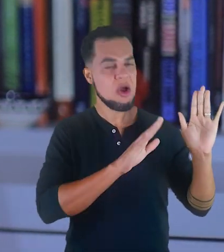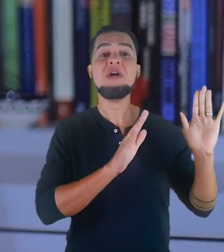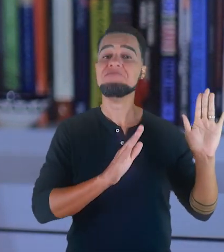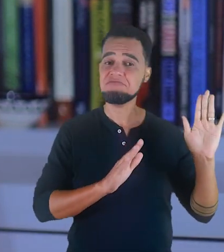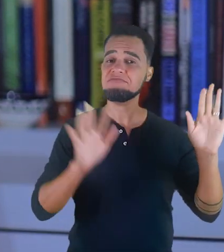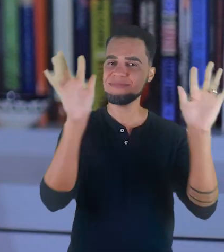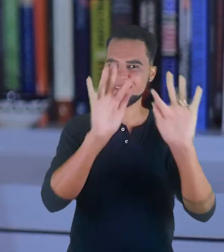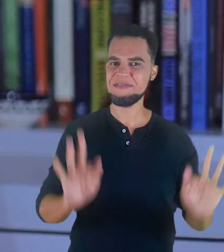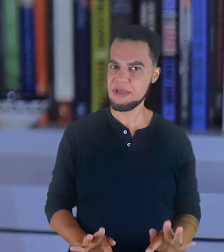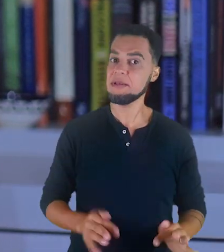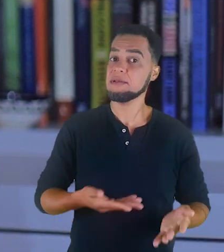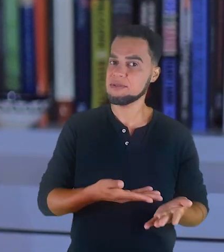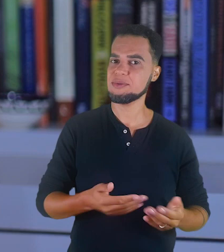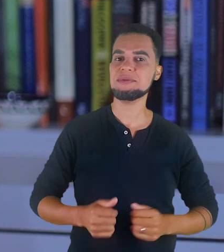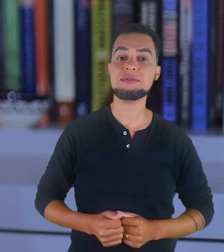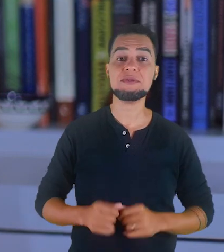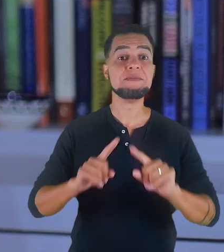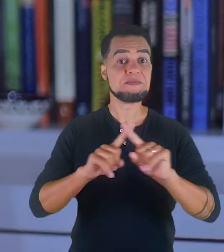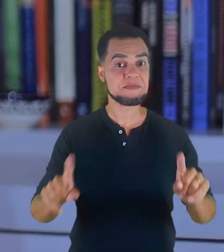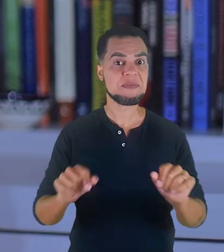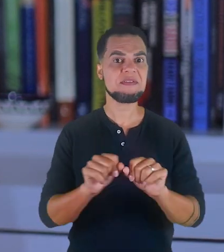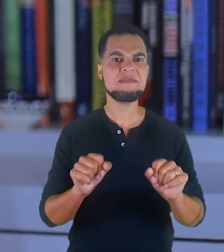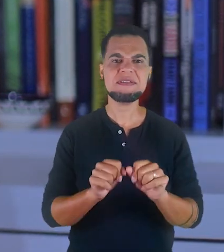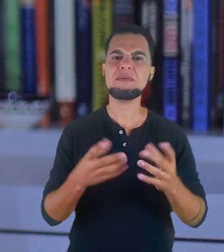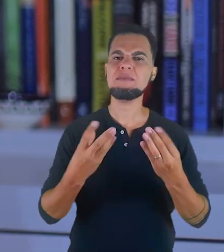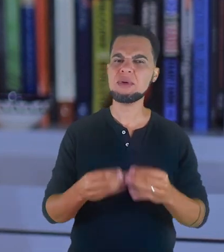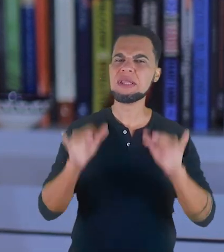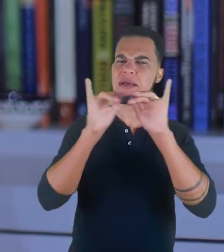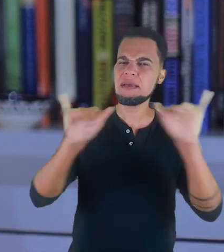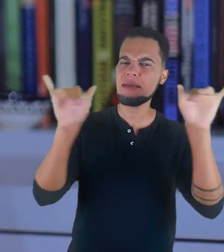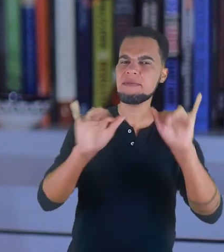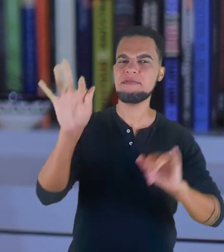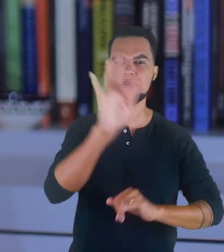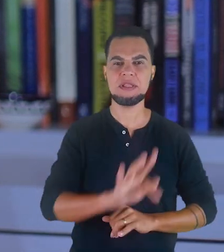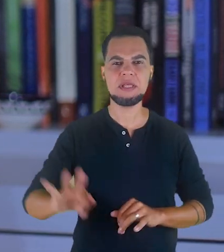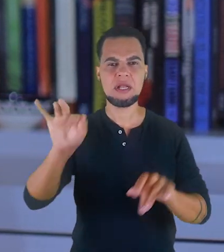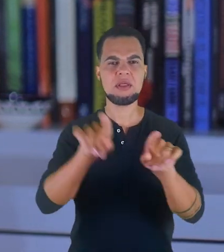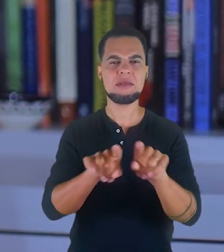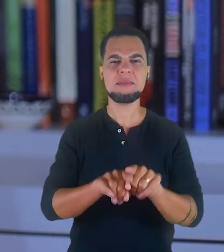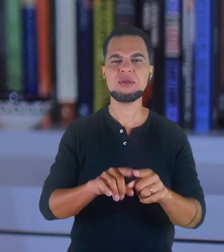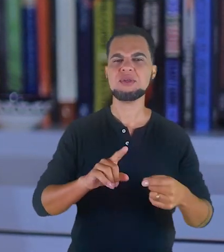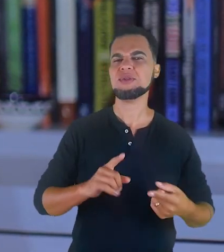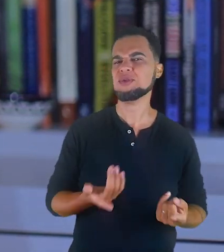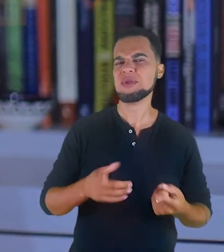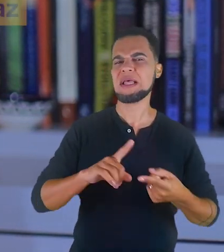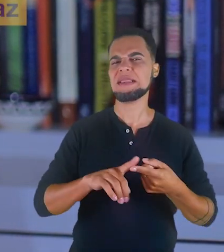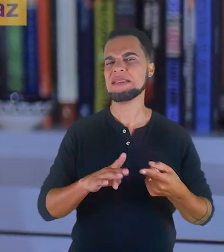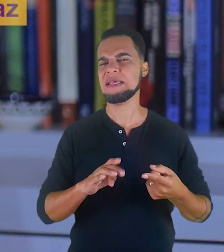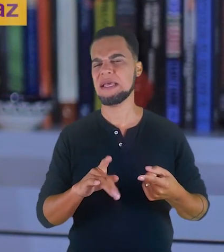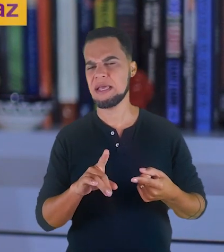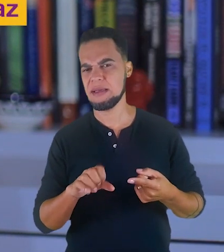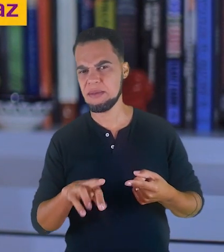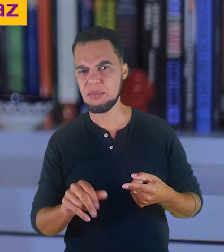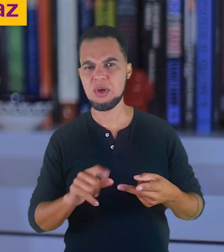So we are happy with that, but we also campaigned for federal candidates with Débora and Gabi,